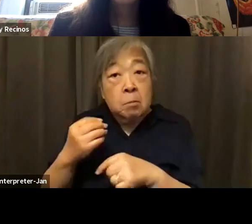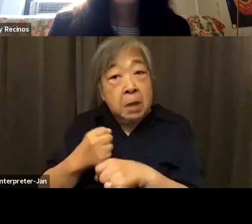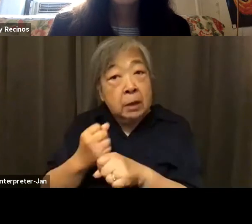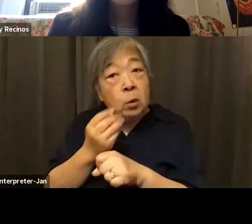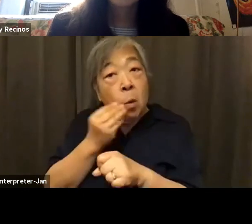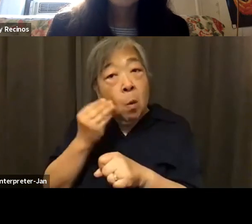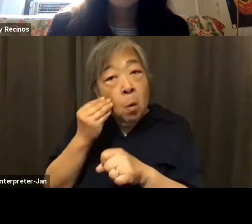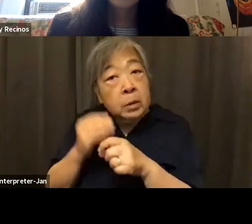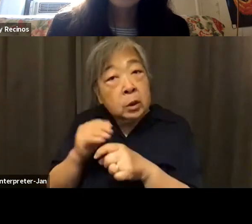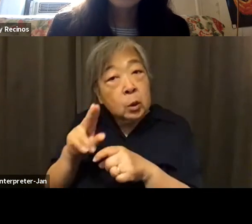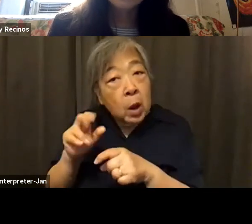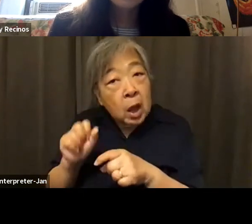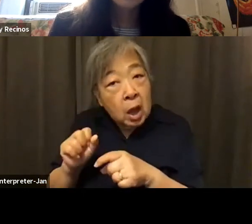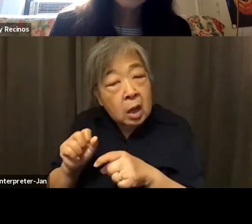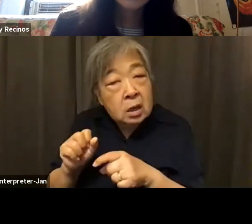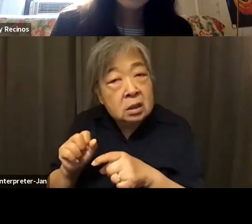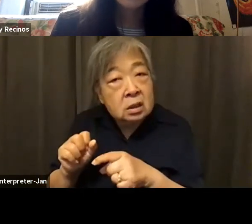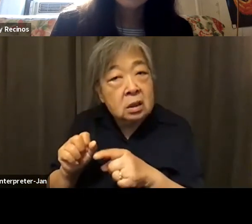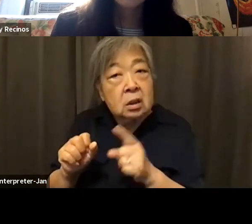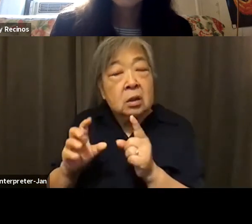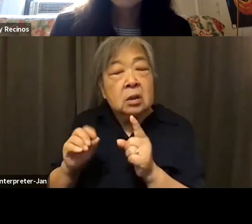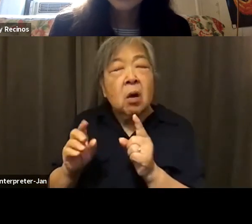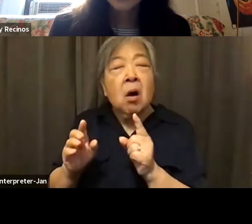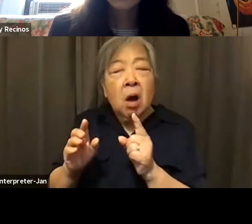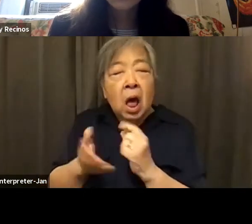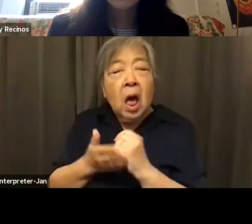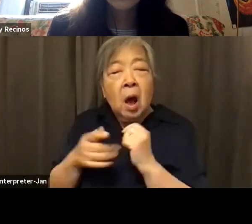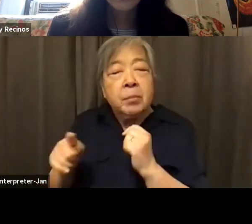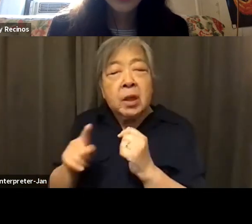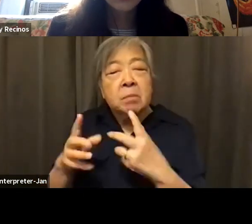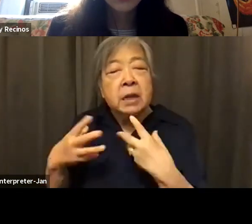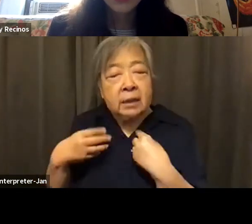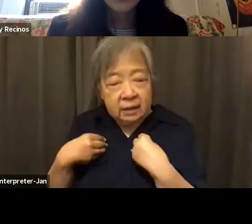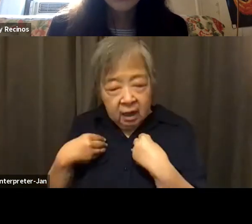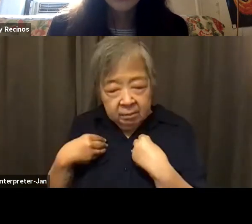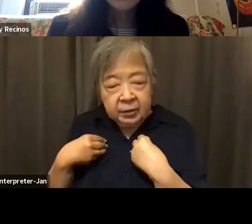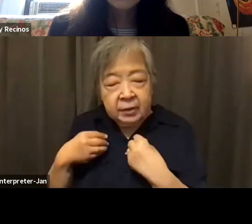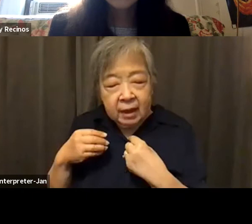that sort of helped ease them into the idea that one day, I could also possibly go somewhere